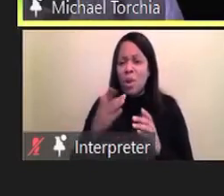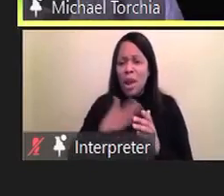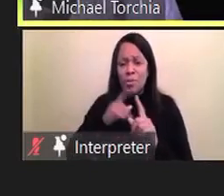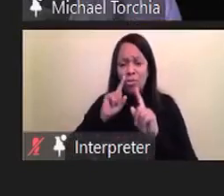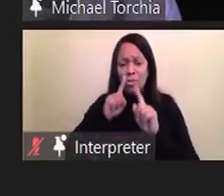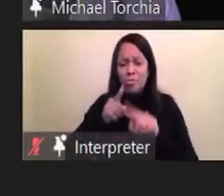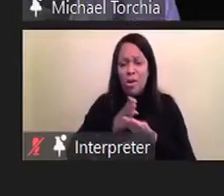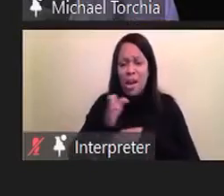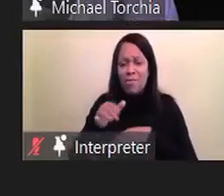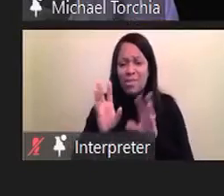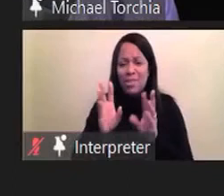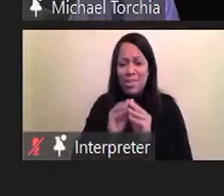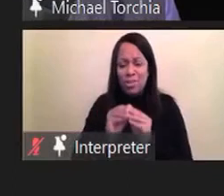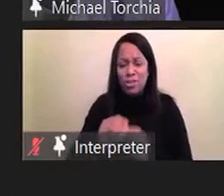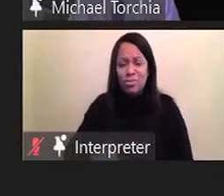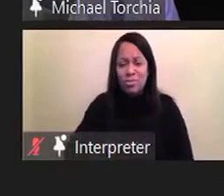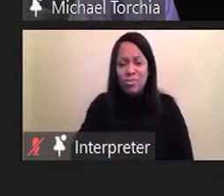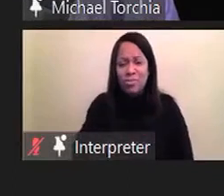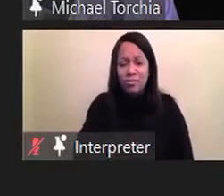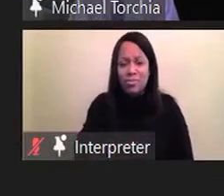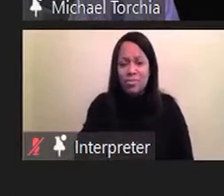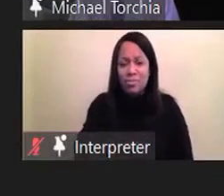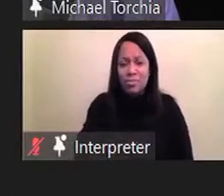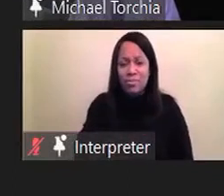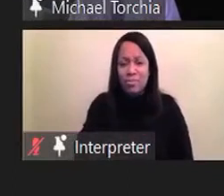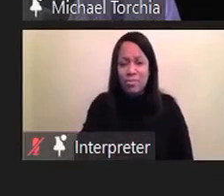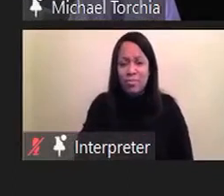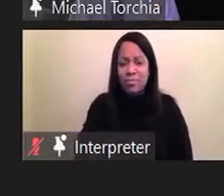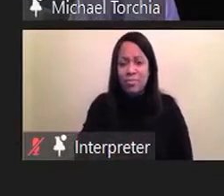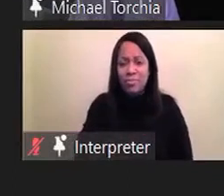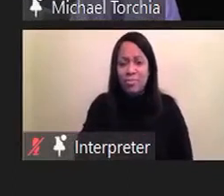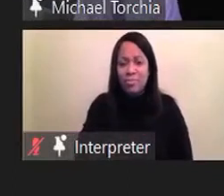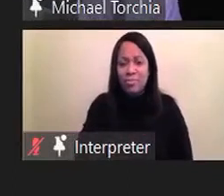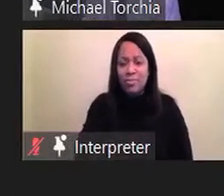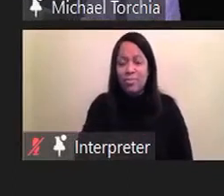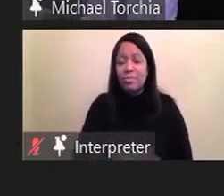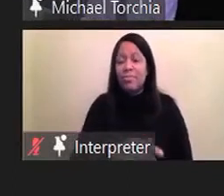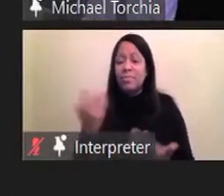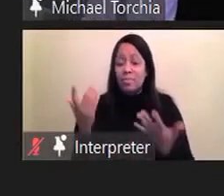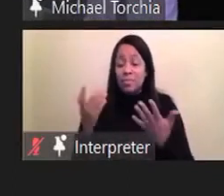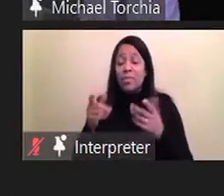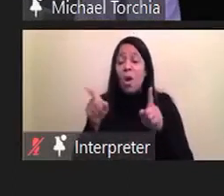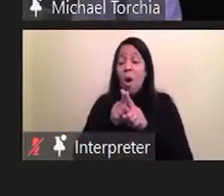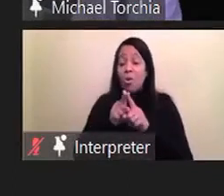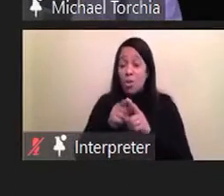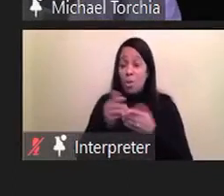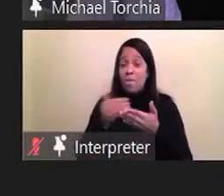That's right. Also, just a quick note-- we will be sending out a survey to all of the attendees.